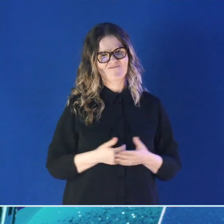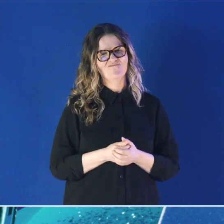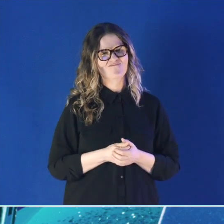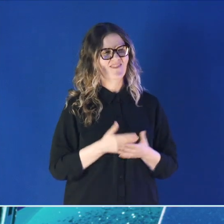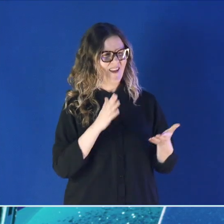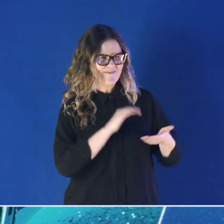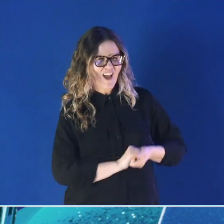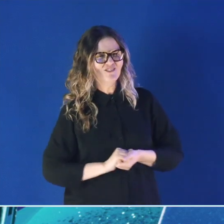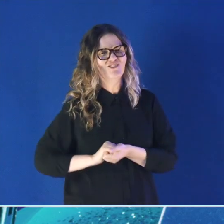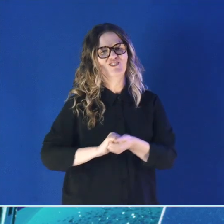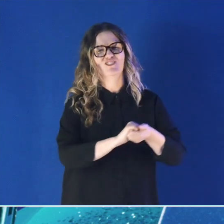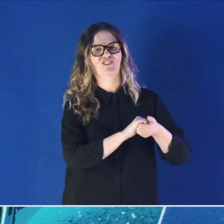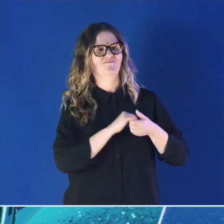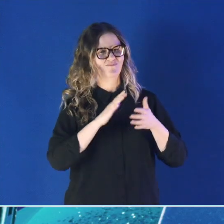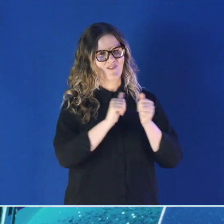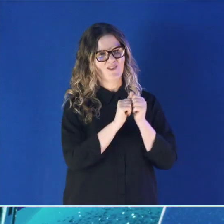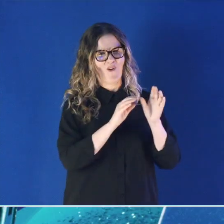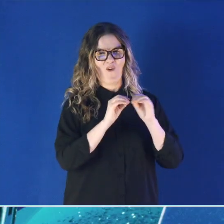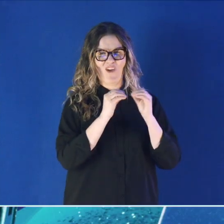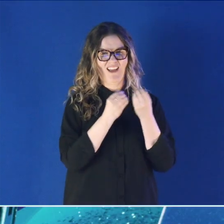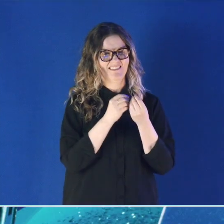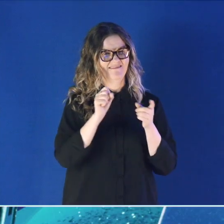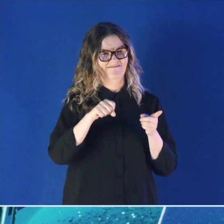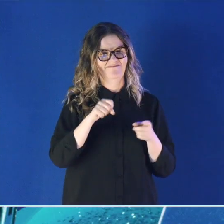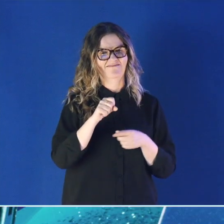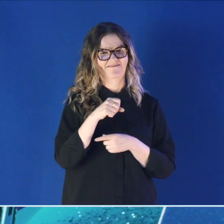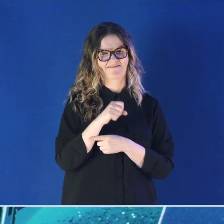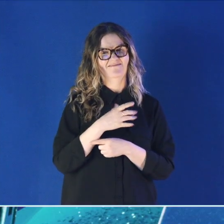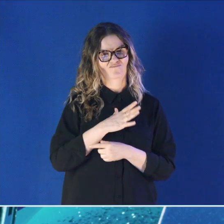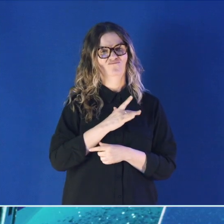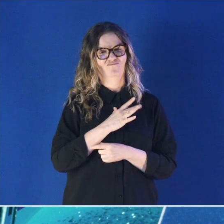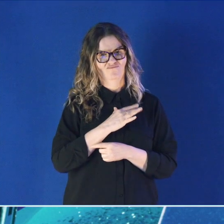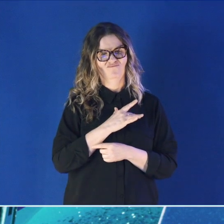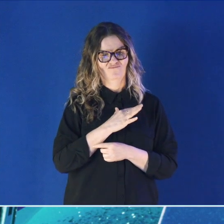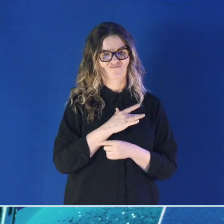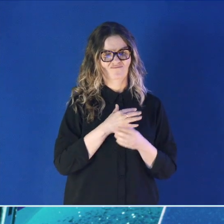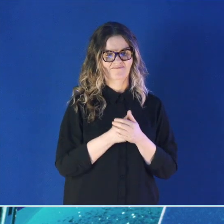And Microsoft did, actually -- you guys won the competition, right, the Microsoft competition?